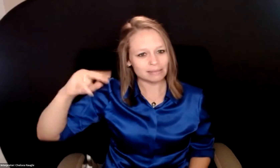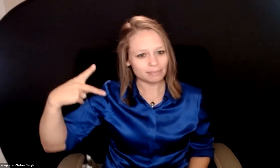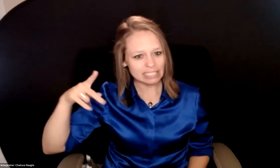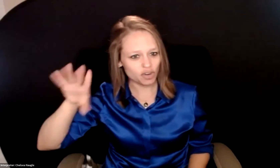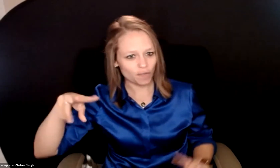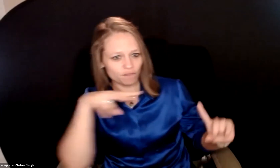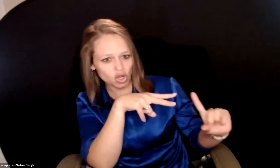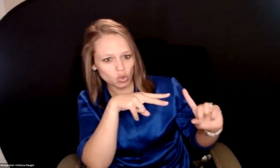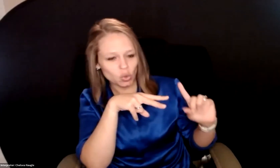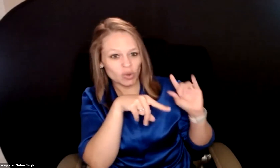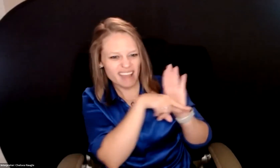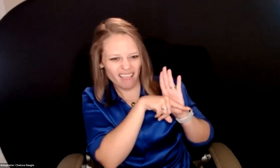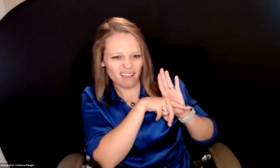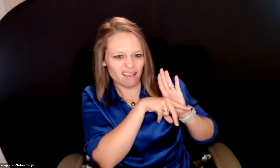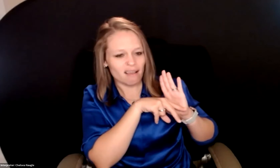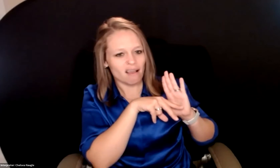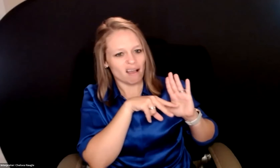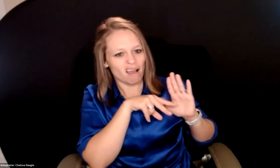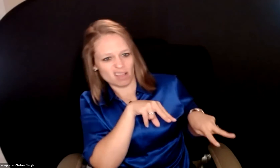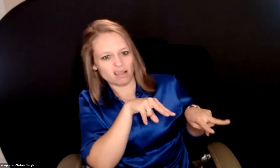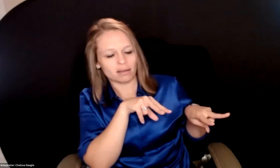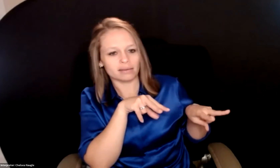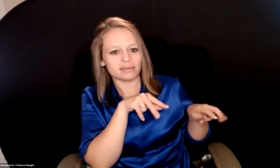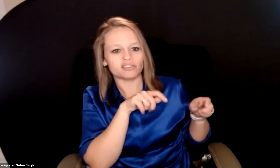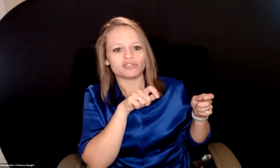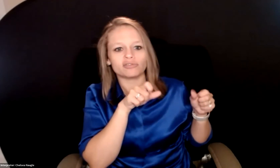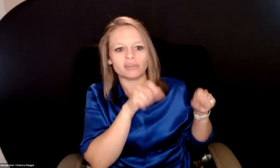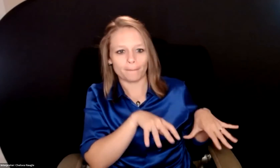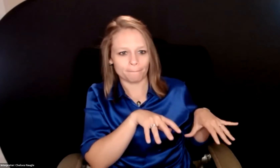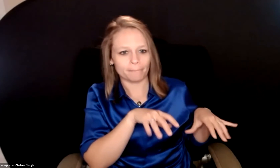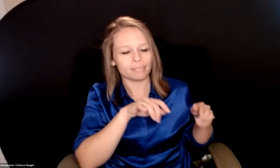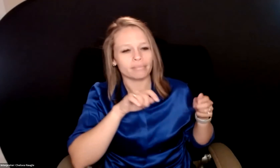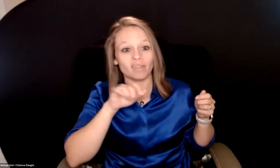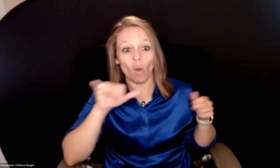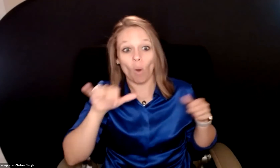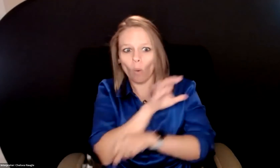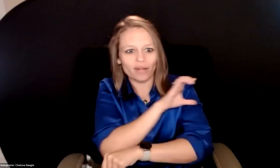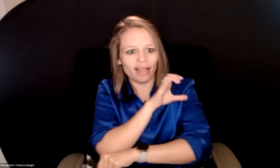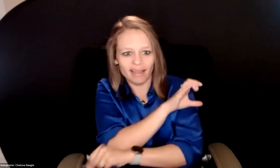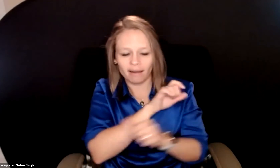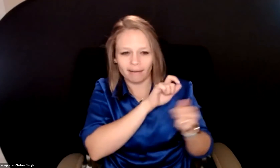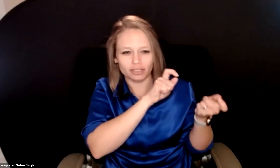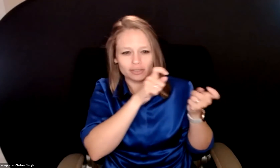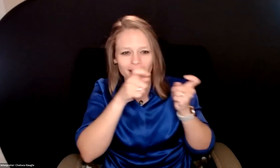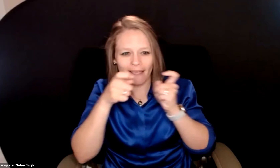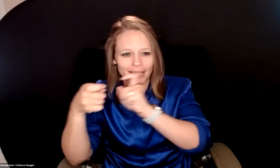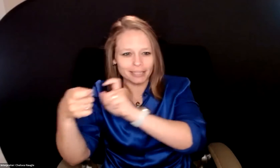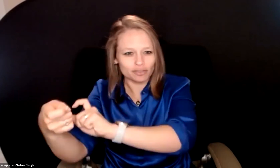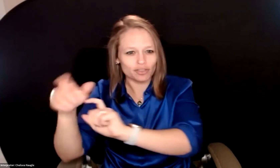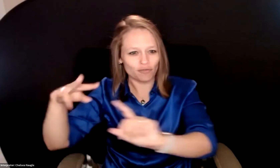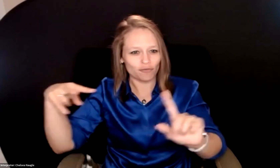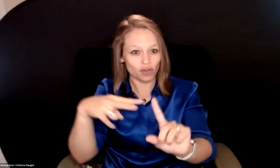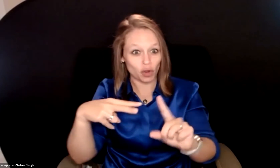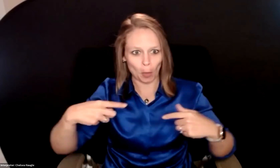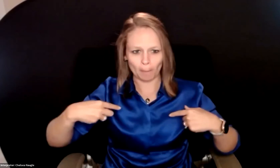I was no longer just that troubled patient.